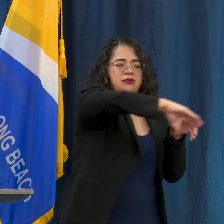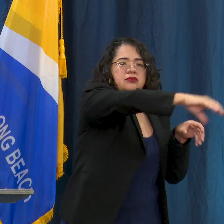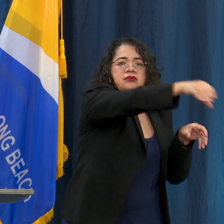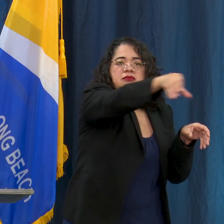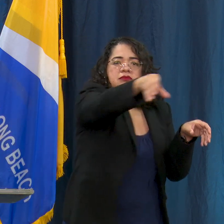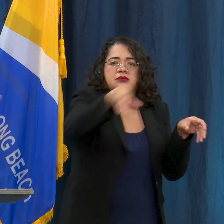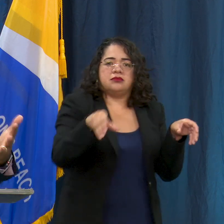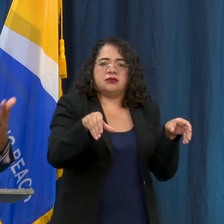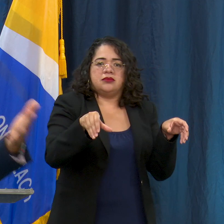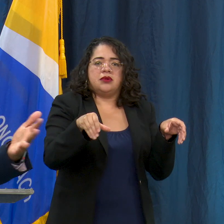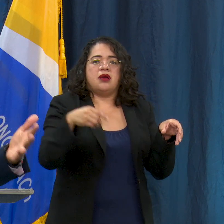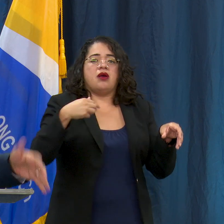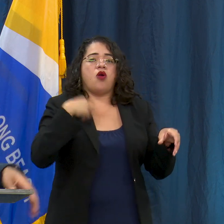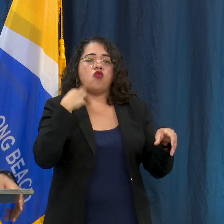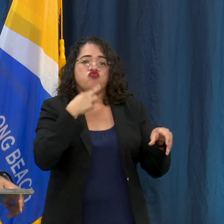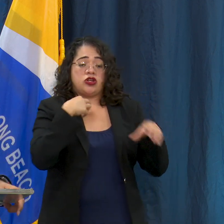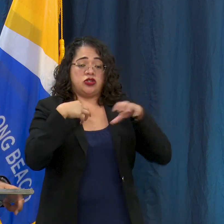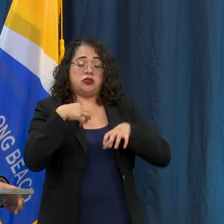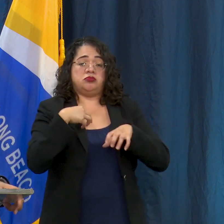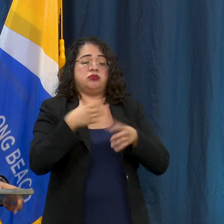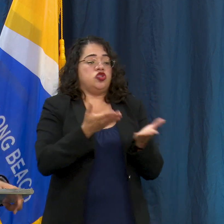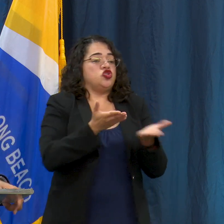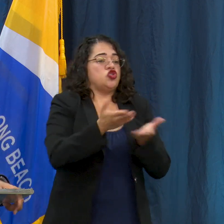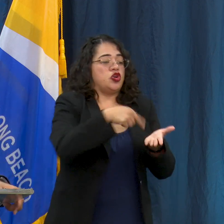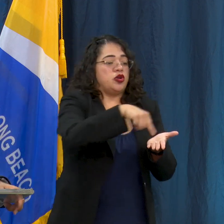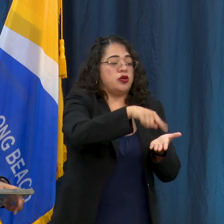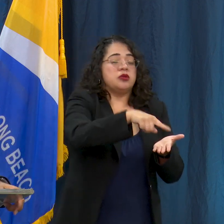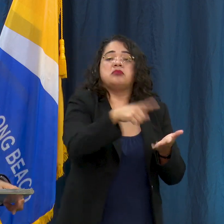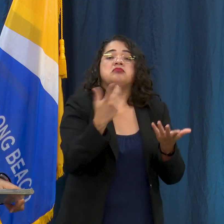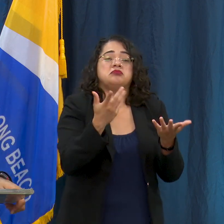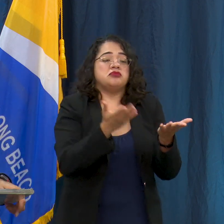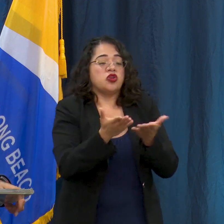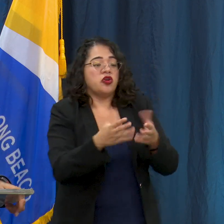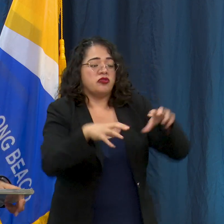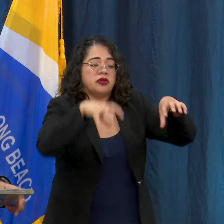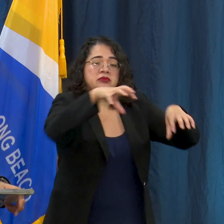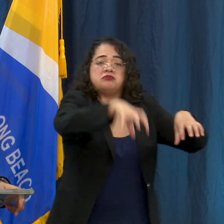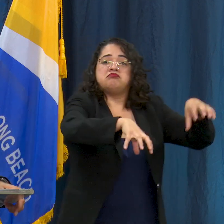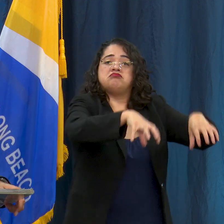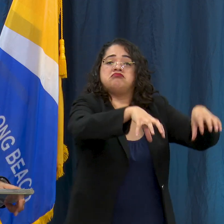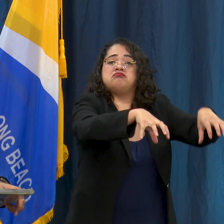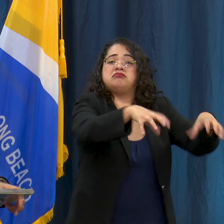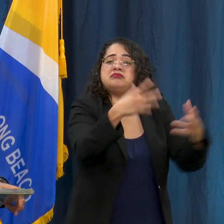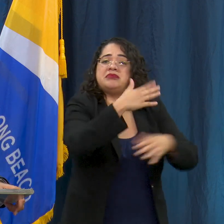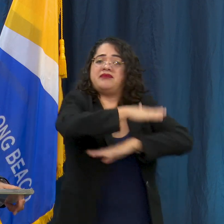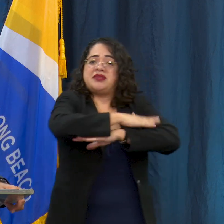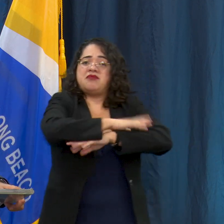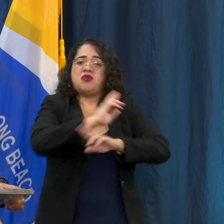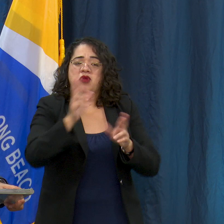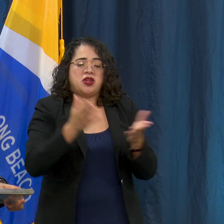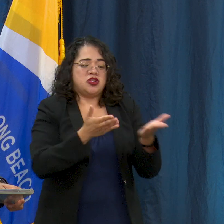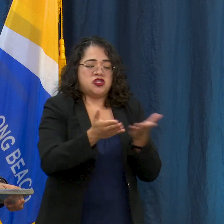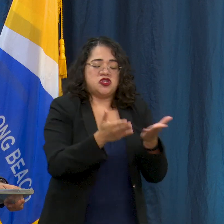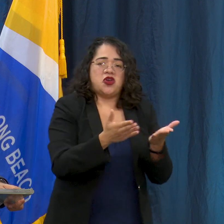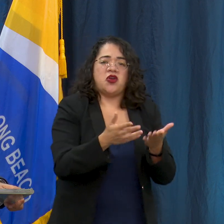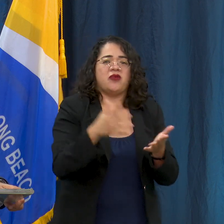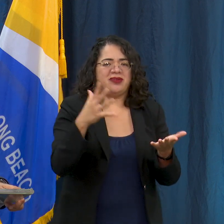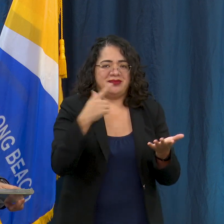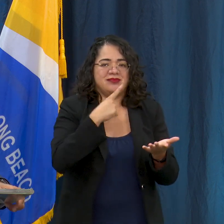implement open street and into the sidewalks, into the street so that they can have the capacity they need to run their restaurants and there are many